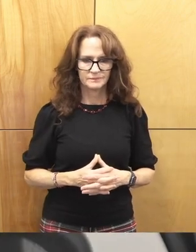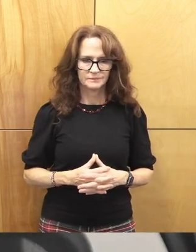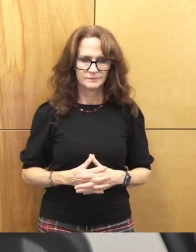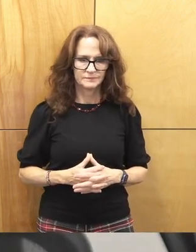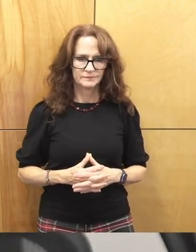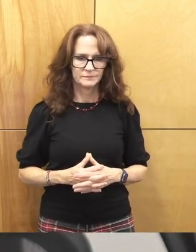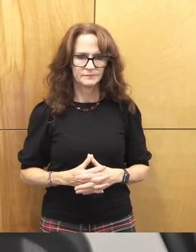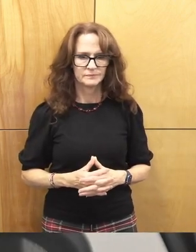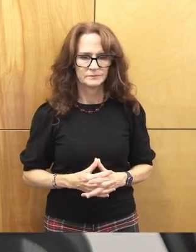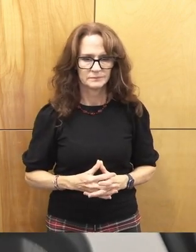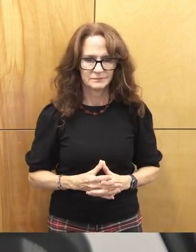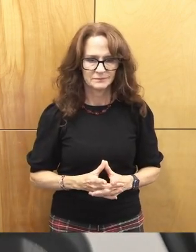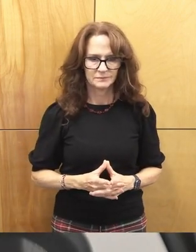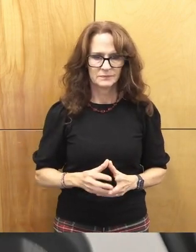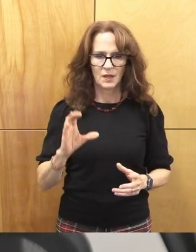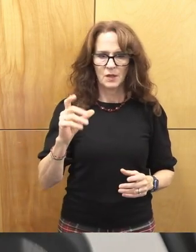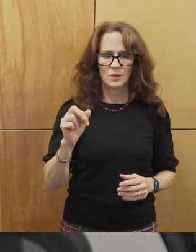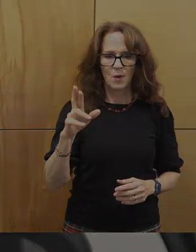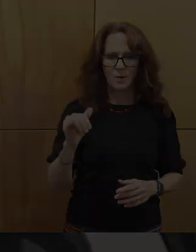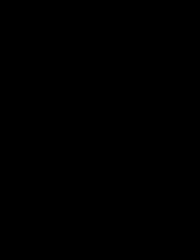[Diana] Okay, well, Corey, thank you for being here.